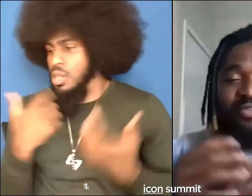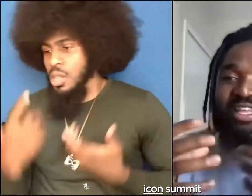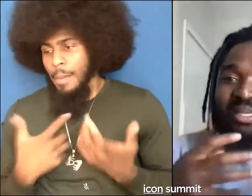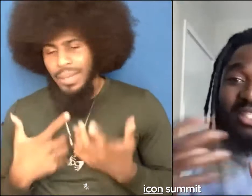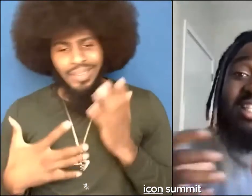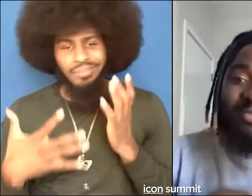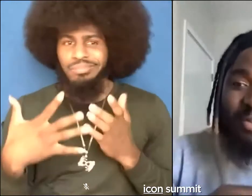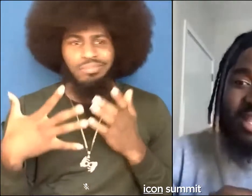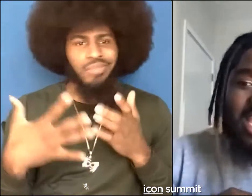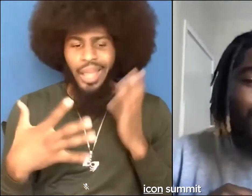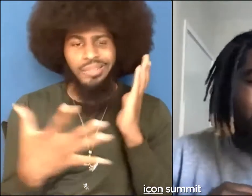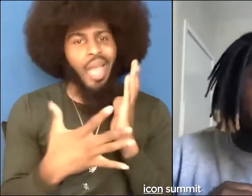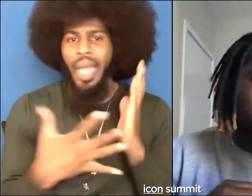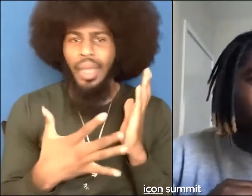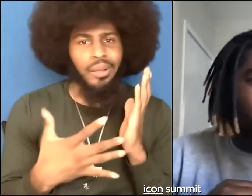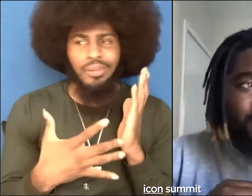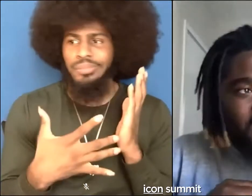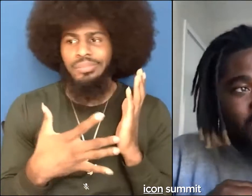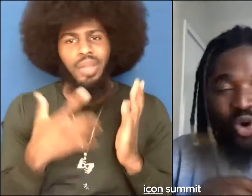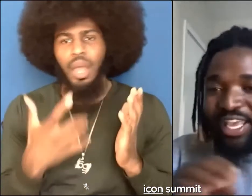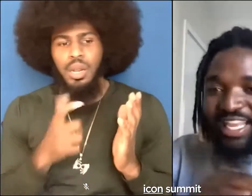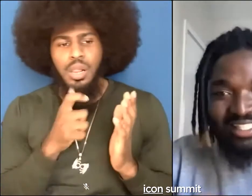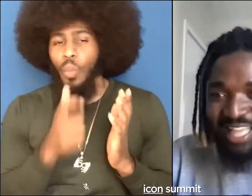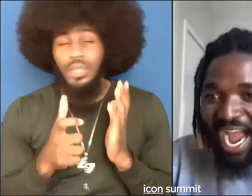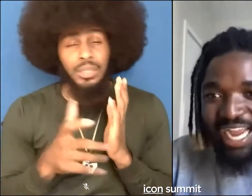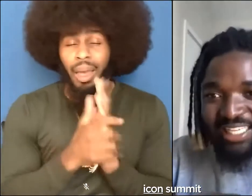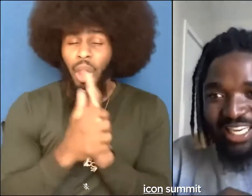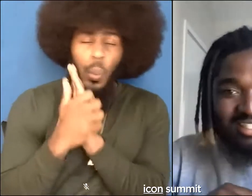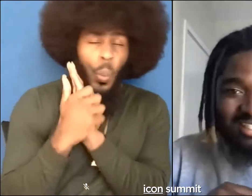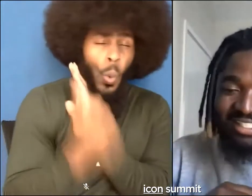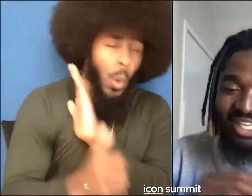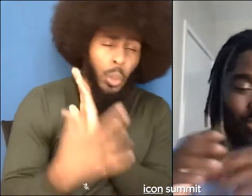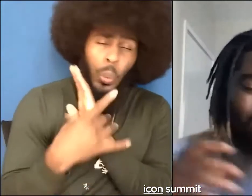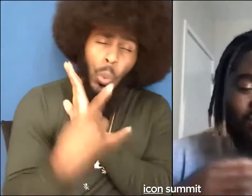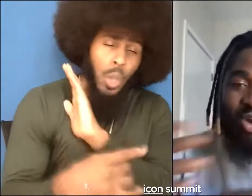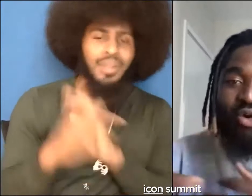Part of the temptation for me there was just to low key just hide and just struggle on